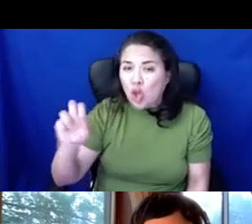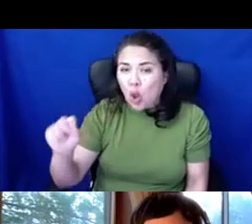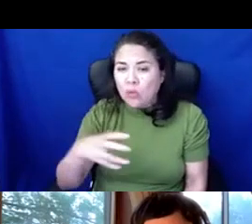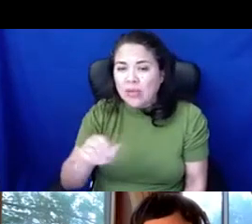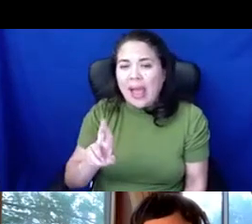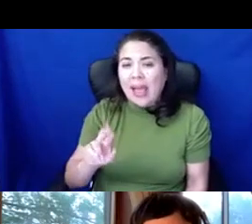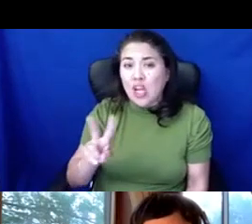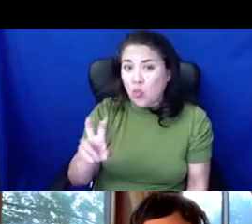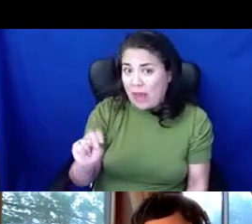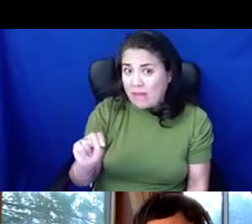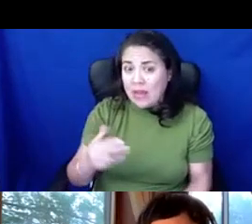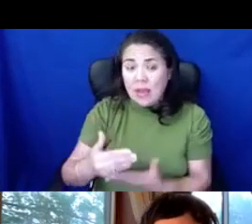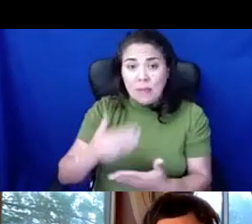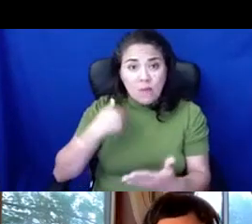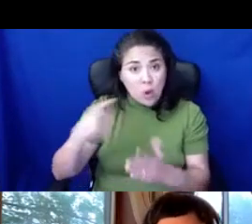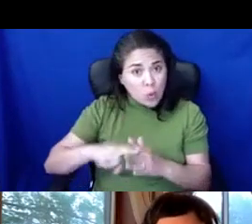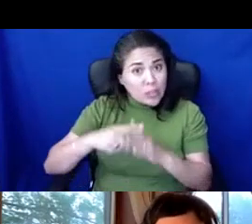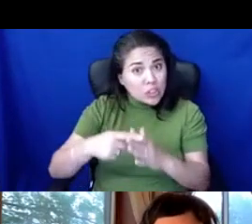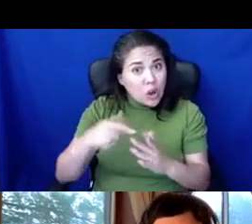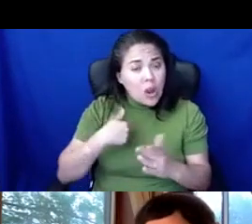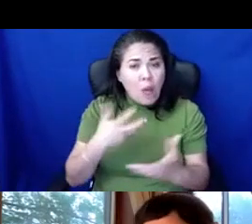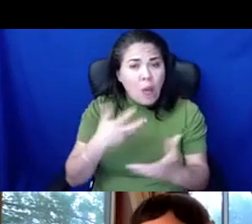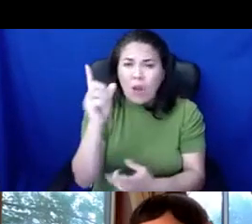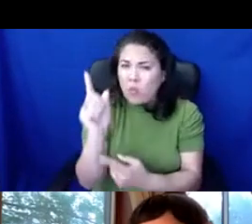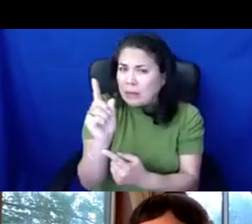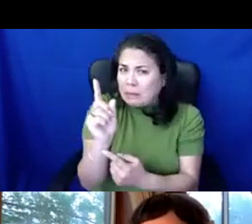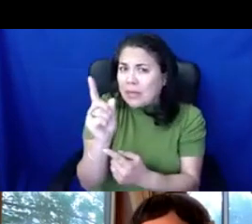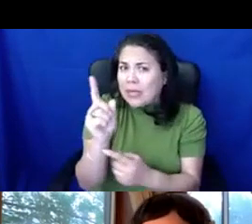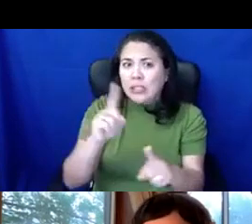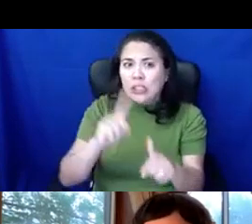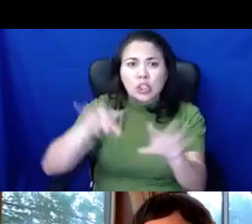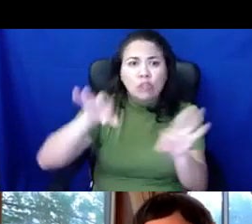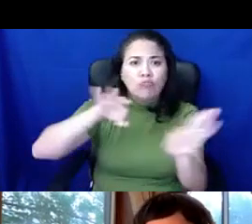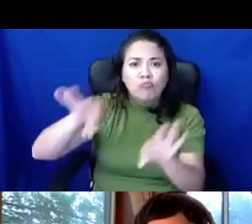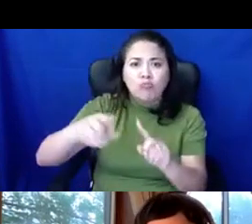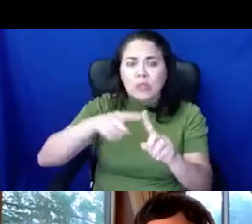Tonya Suther: So, before we start though i'd like to take a minute or two to go over just a few logistical details.